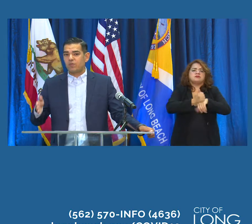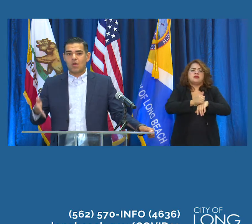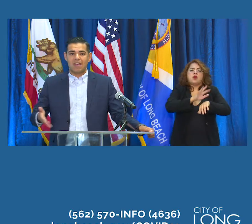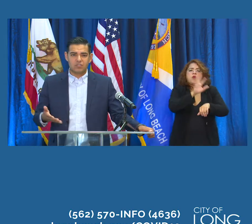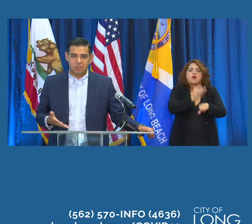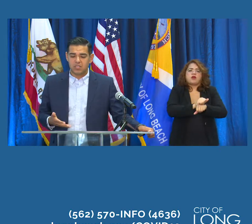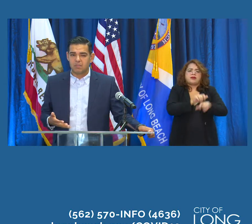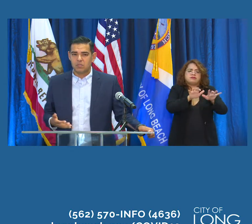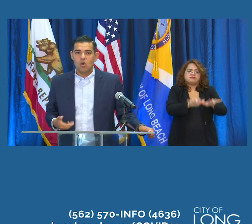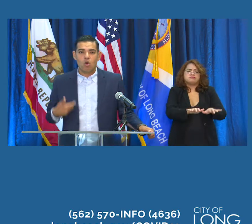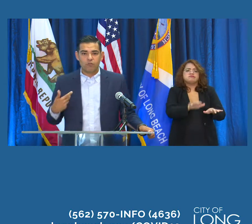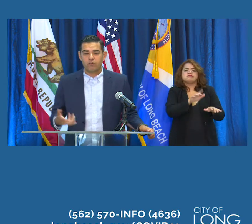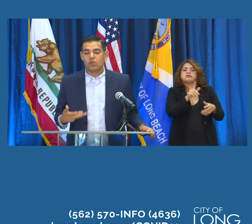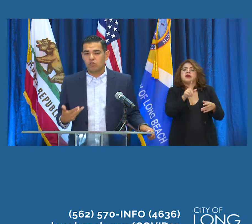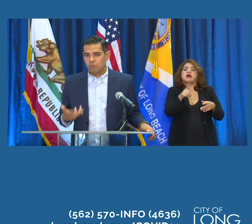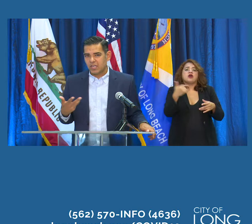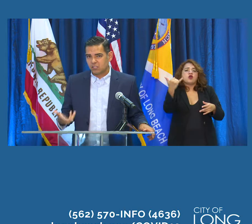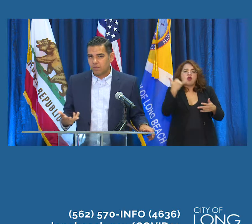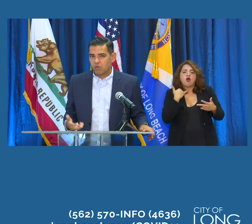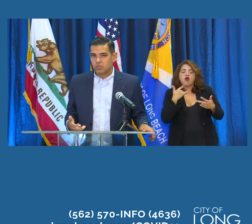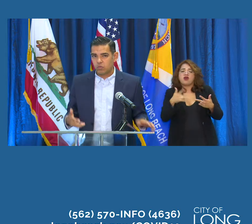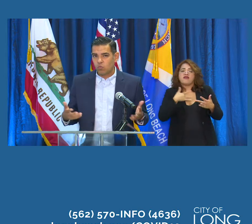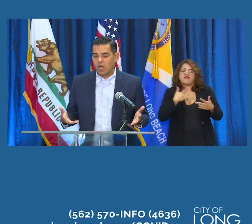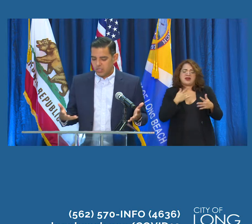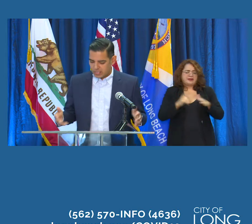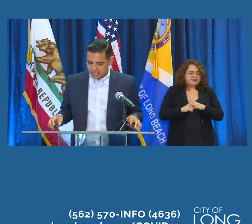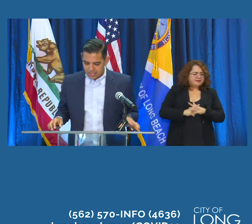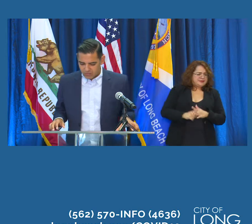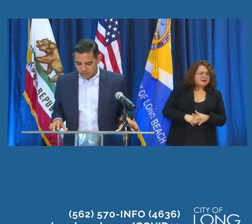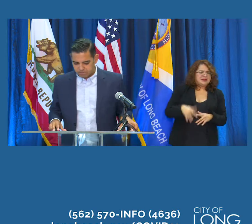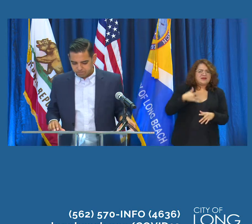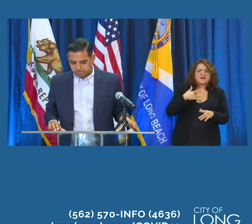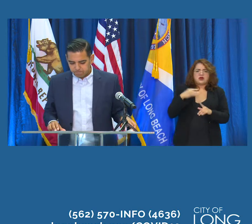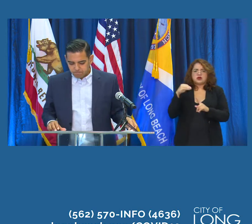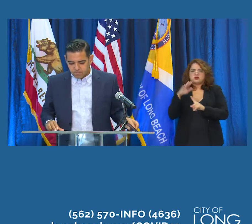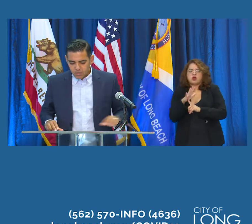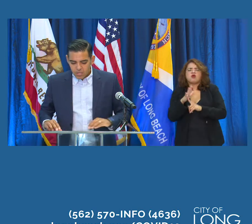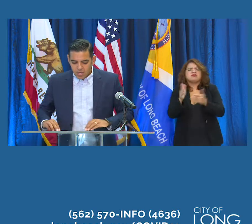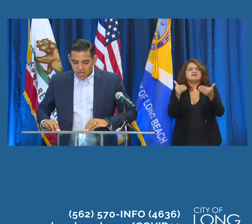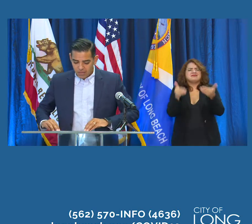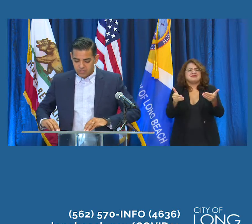you have symptoms or if you feel you've been exposed. We want you to get tested.